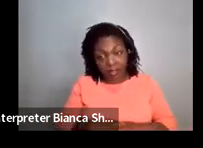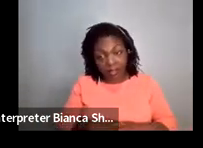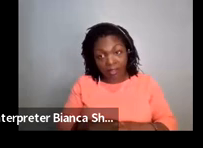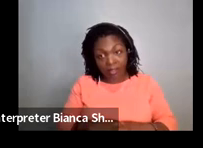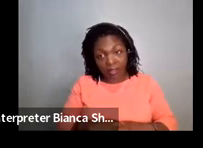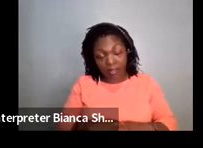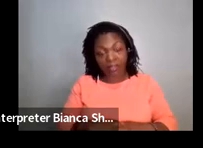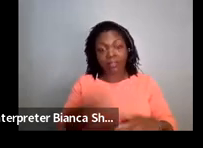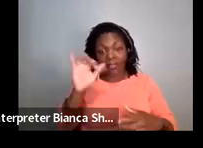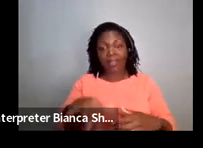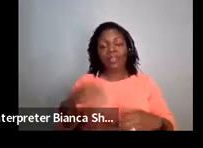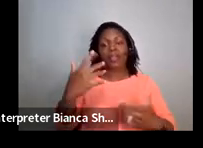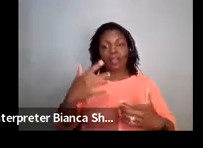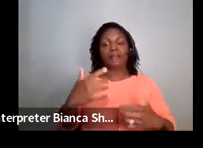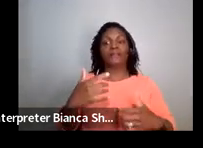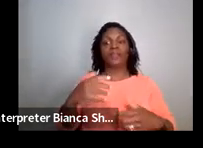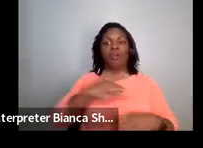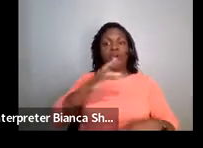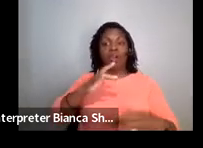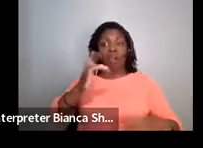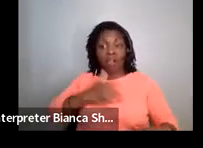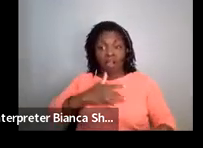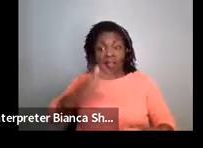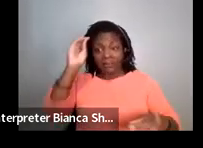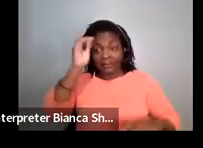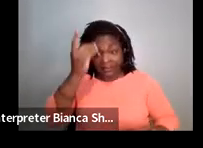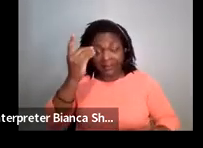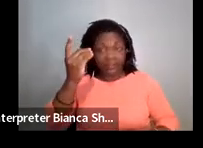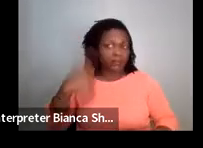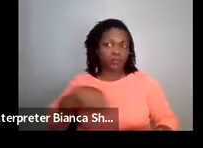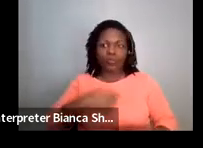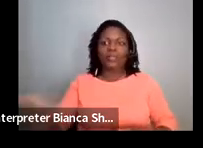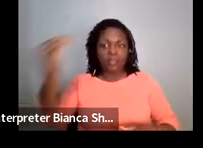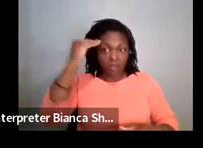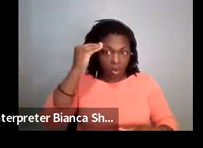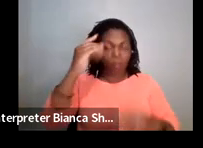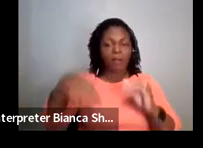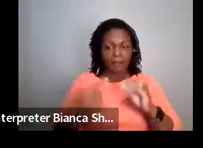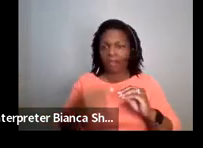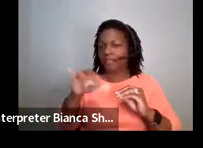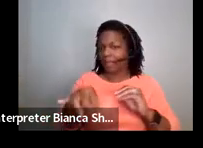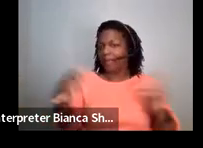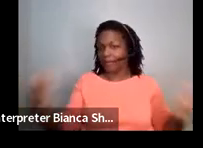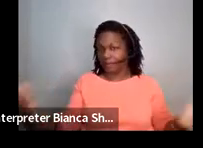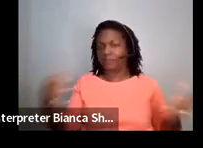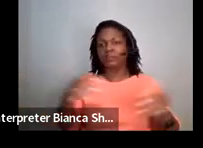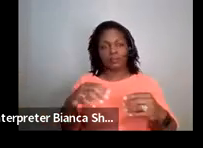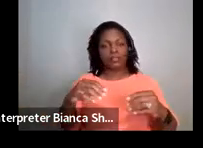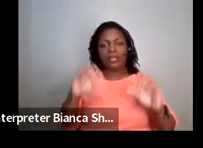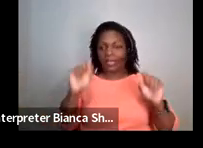Lots of people know what to ask their doctor we don't know about that about brain health and in order for us to all get healthy.